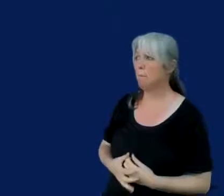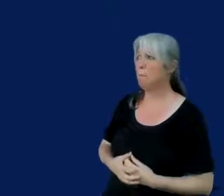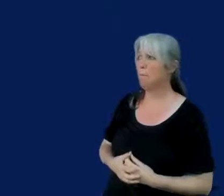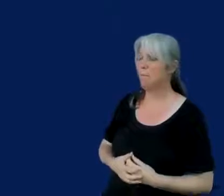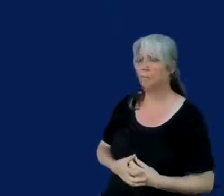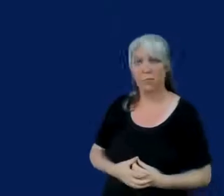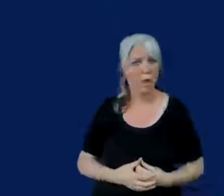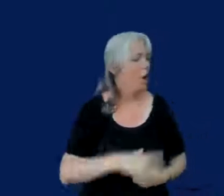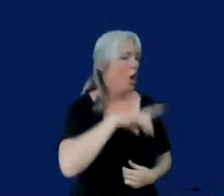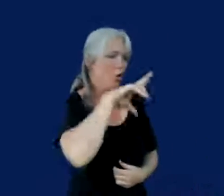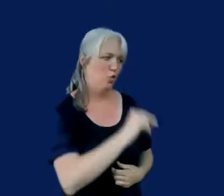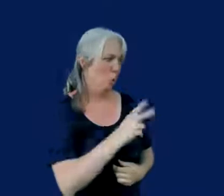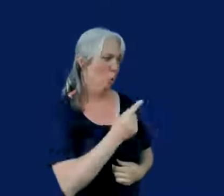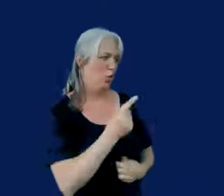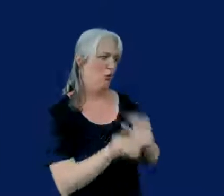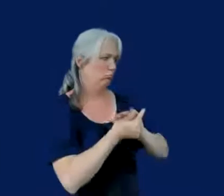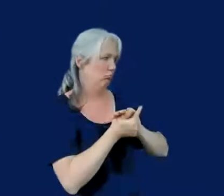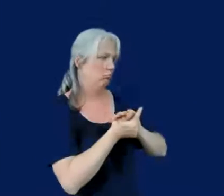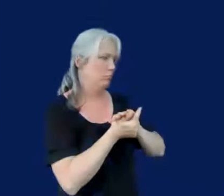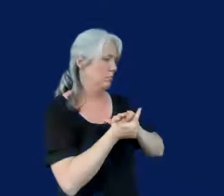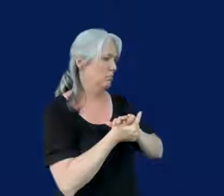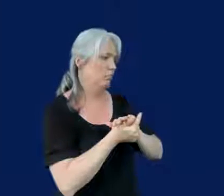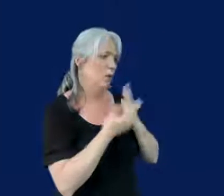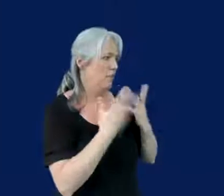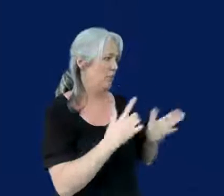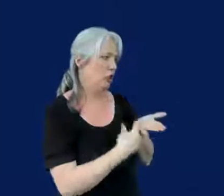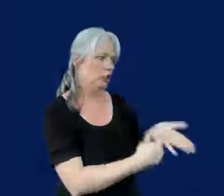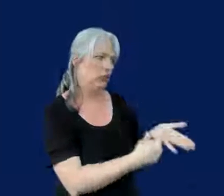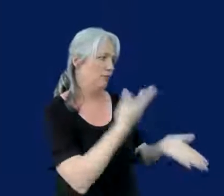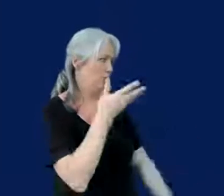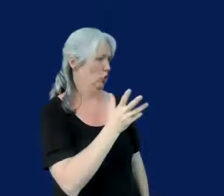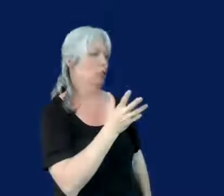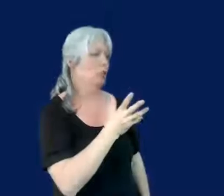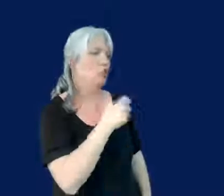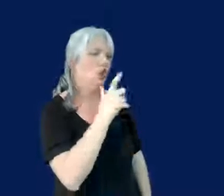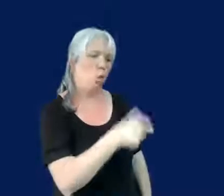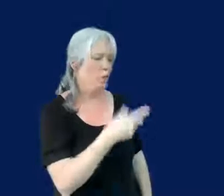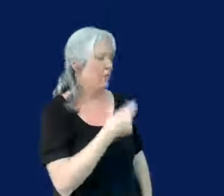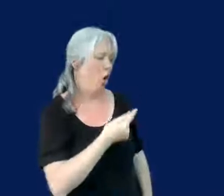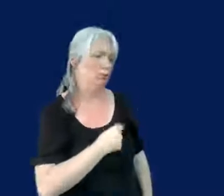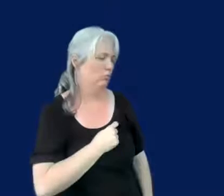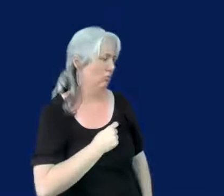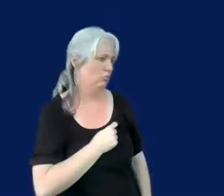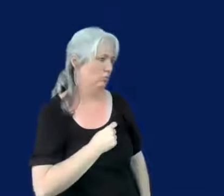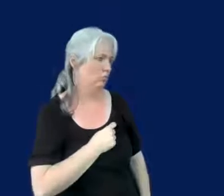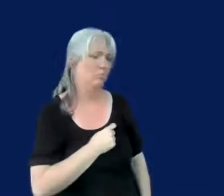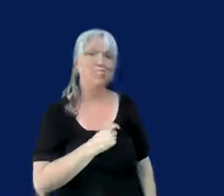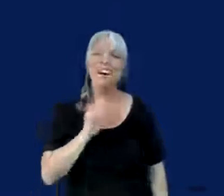“No dogs,” the preacher said. “We’ve talked about this before. You don’t need a dog.”